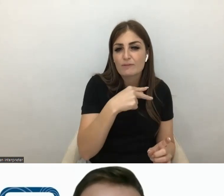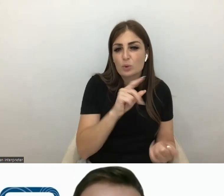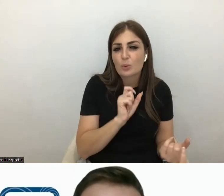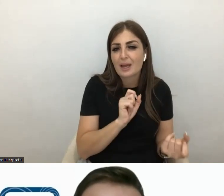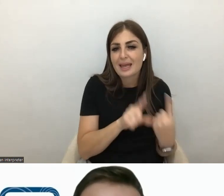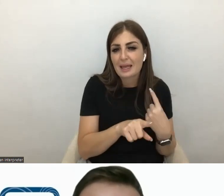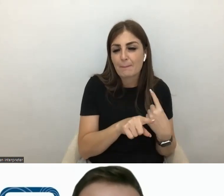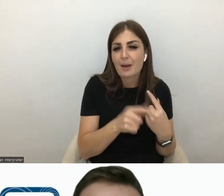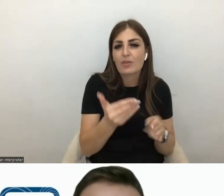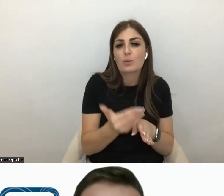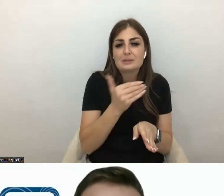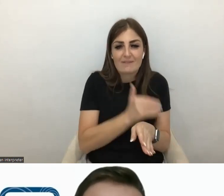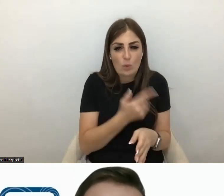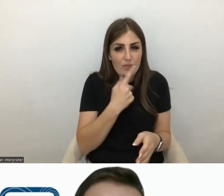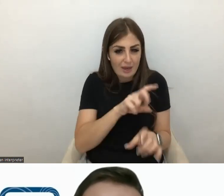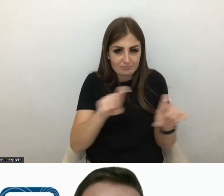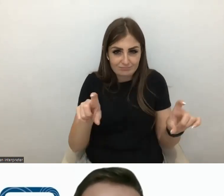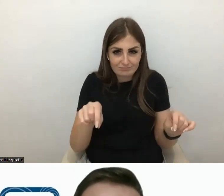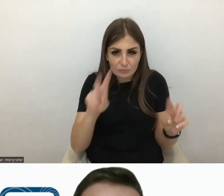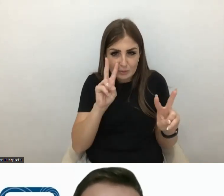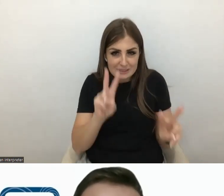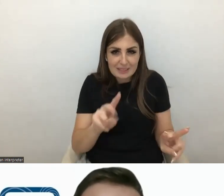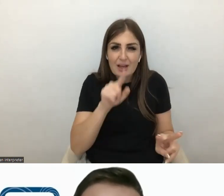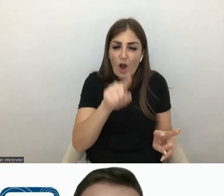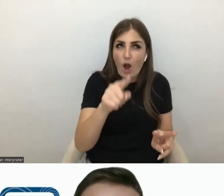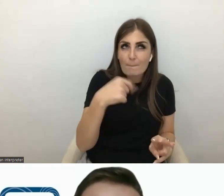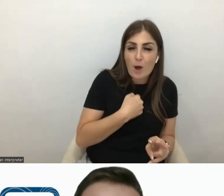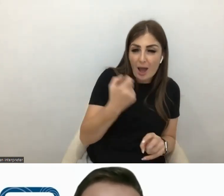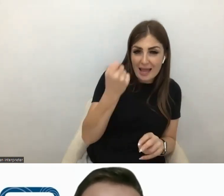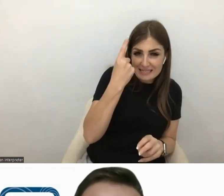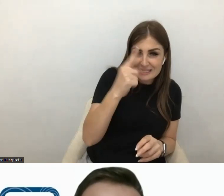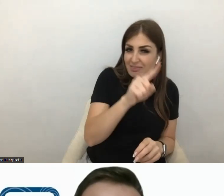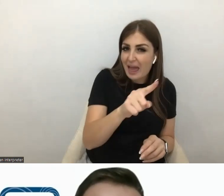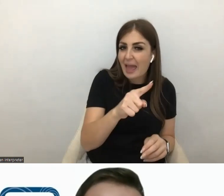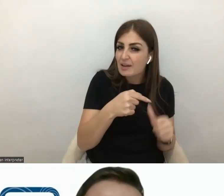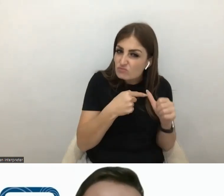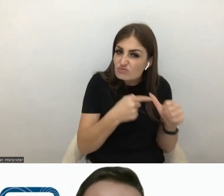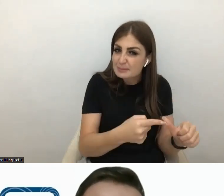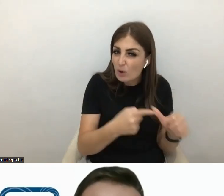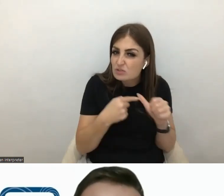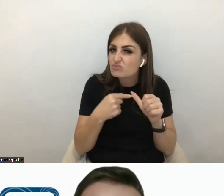earlier slide. My understanding is that they are fairly responsive in communicating with people.